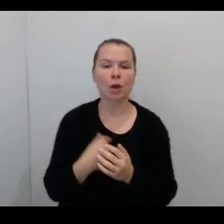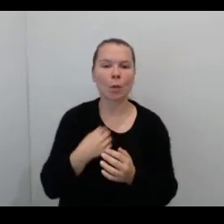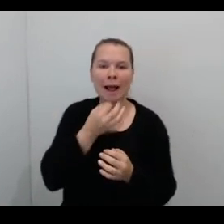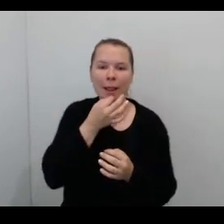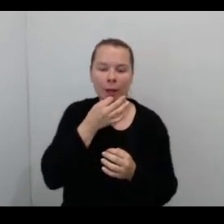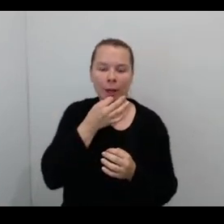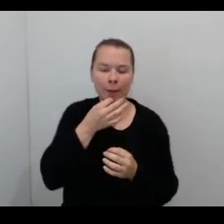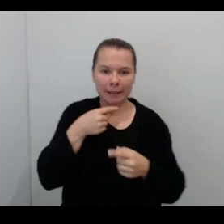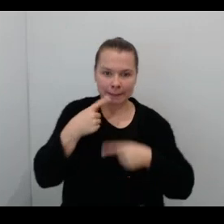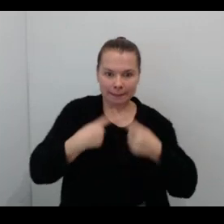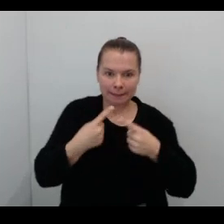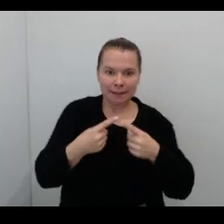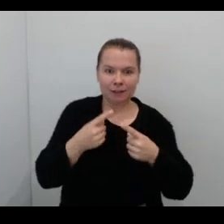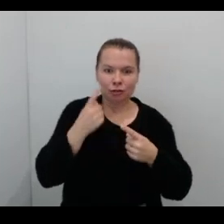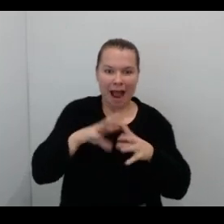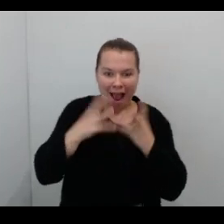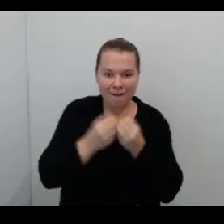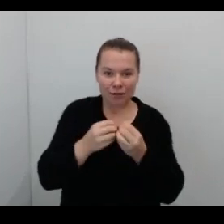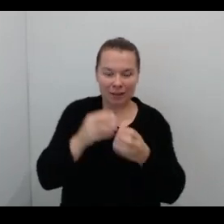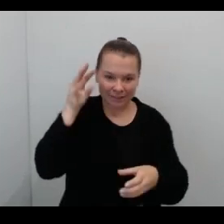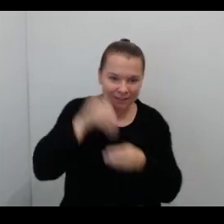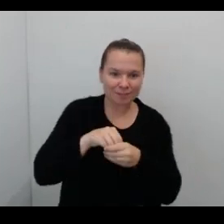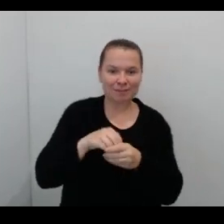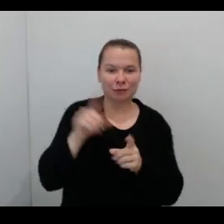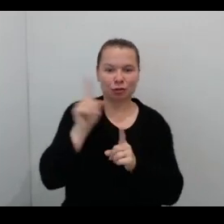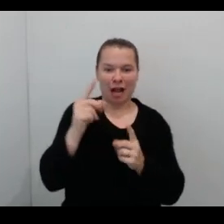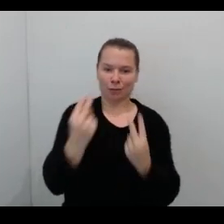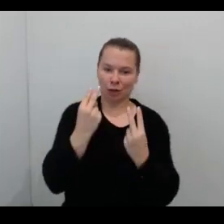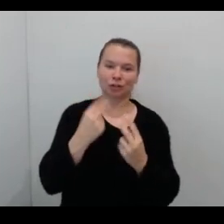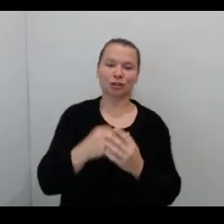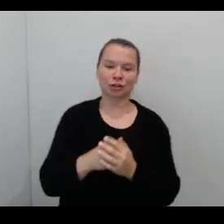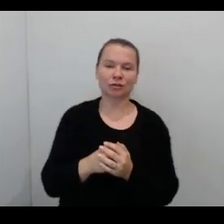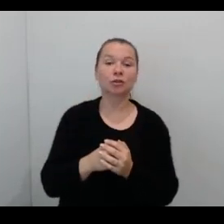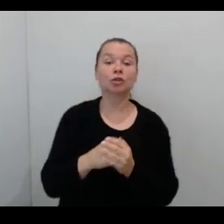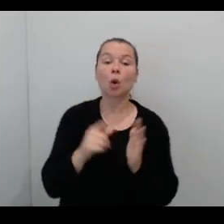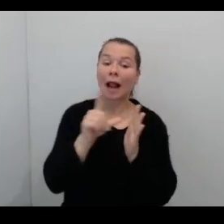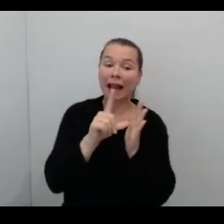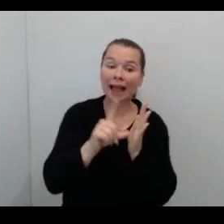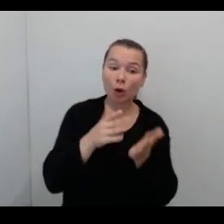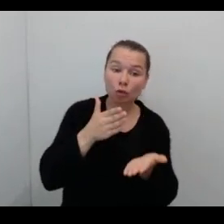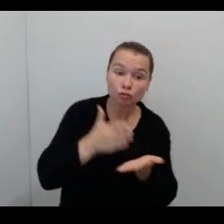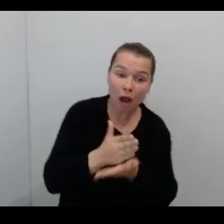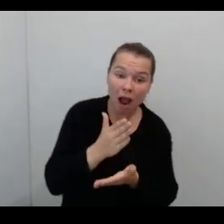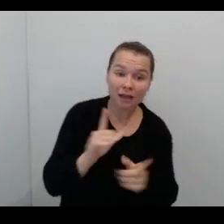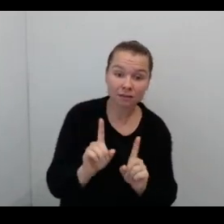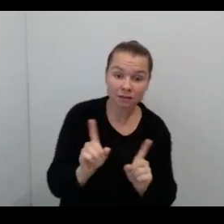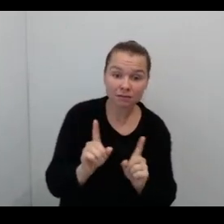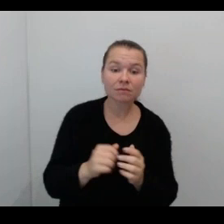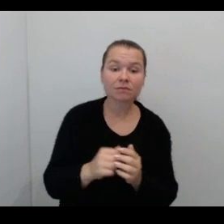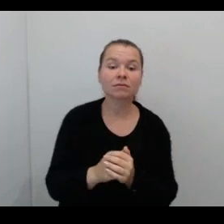We'll talk about what your legal rights are, as someone who may have been impacted by the